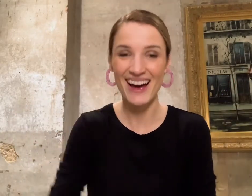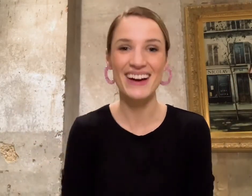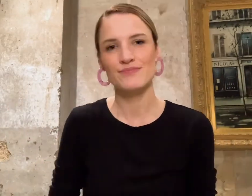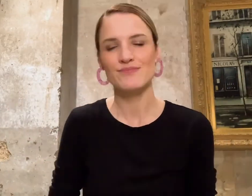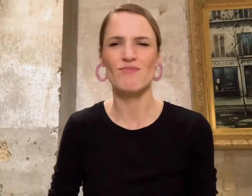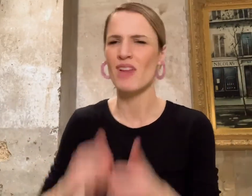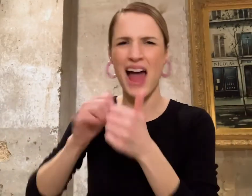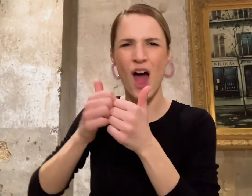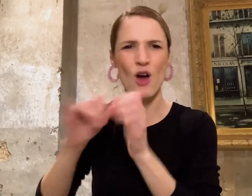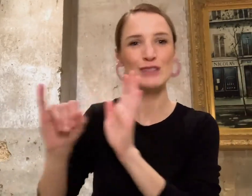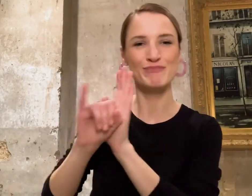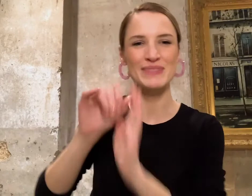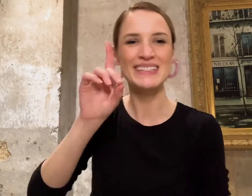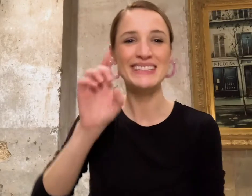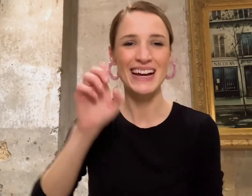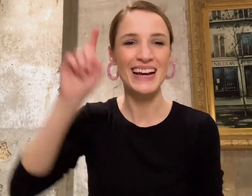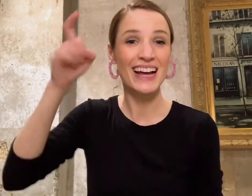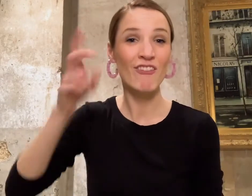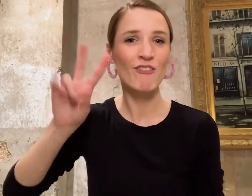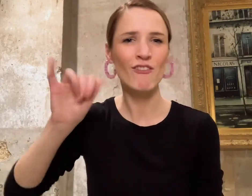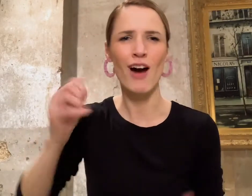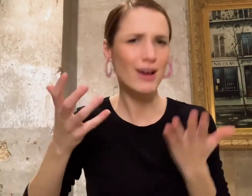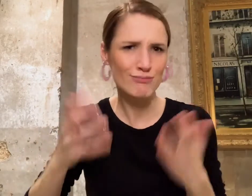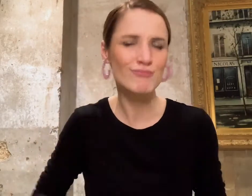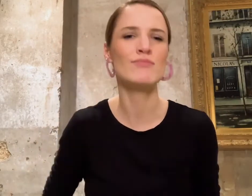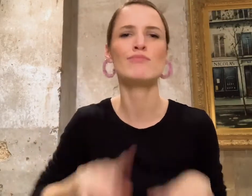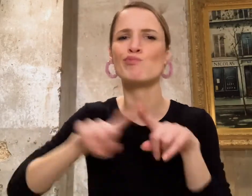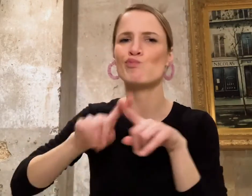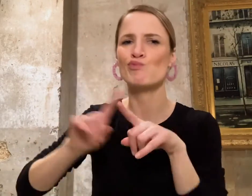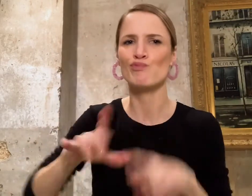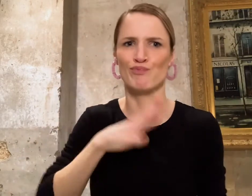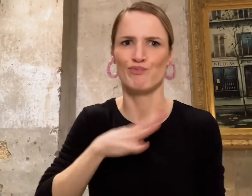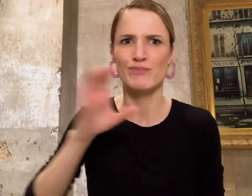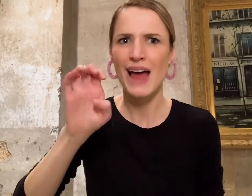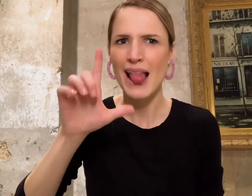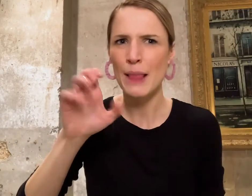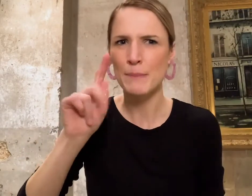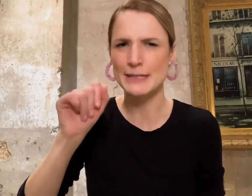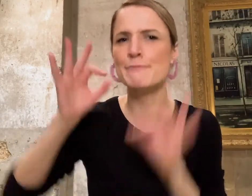De'VIA can be identified by formal elements such as